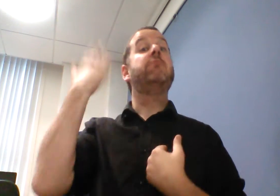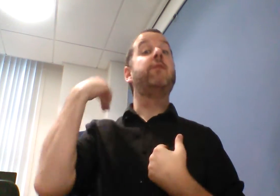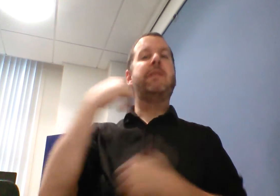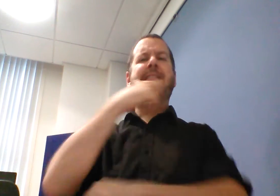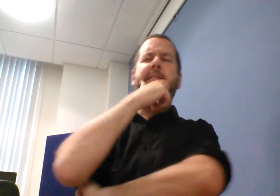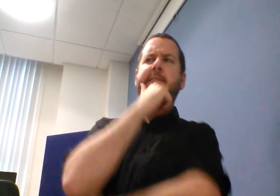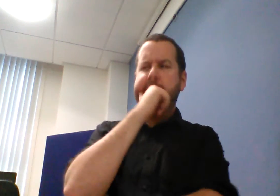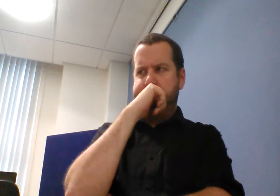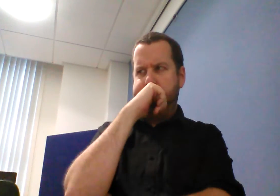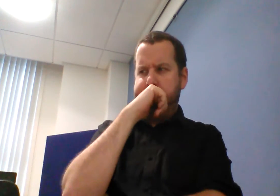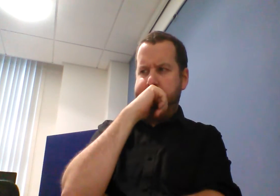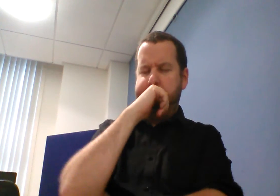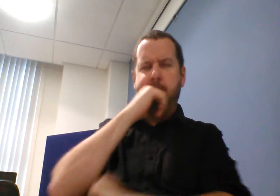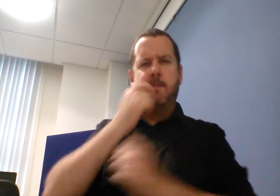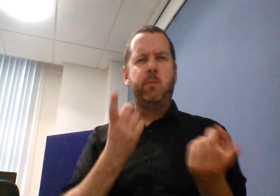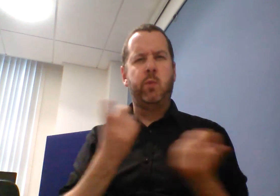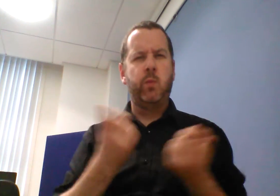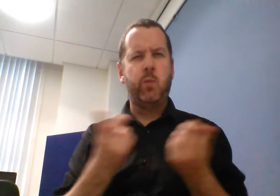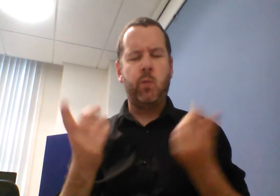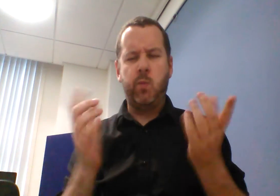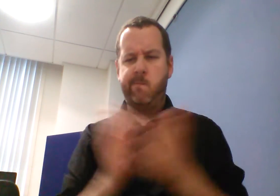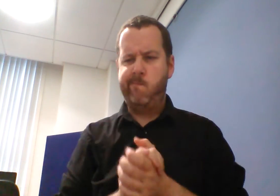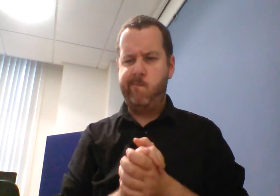So I did wonder what to do about all these issues.